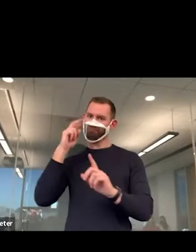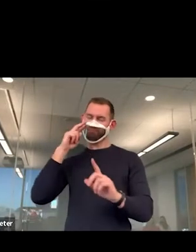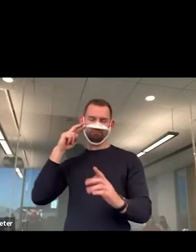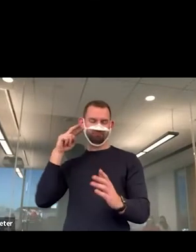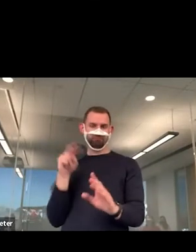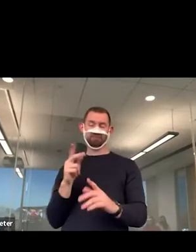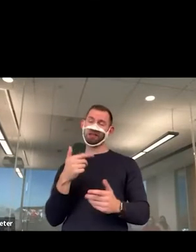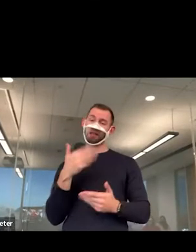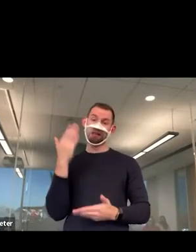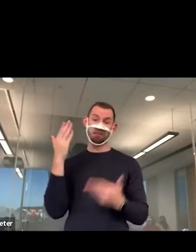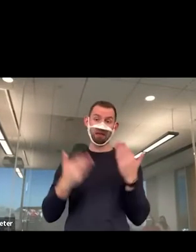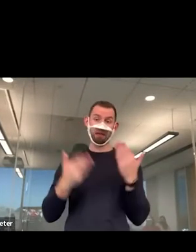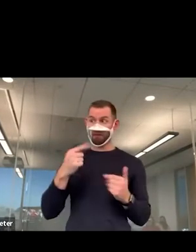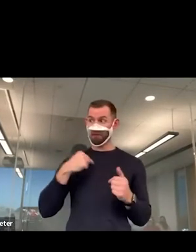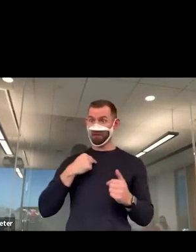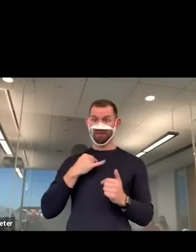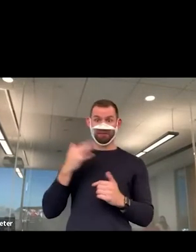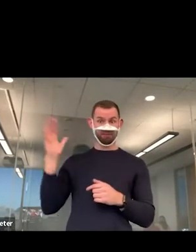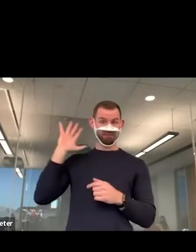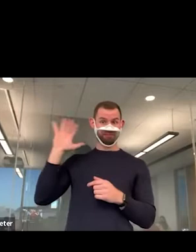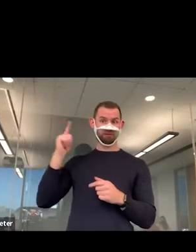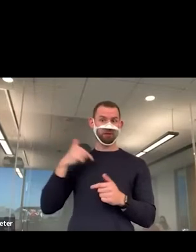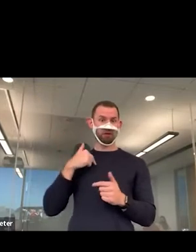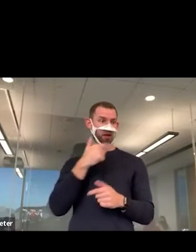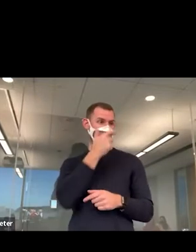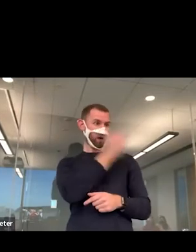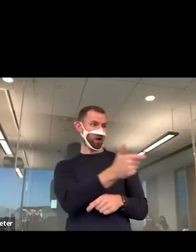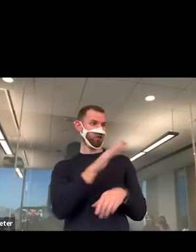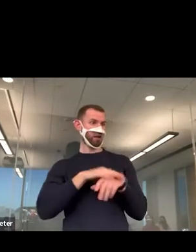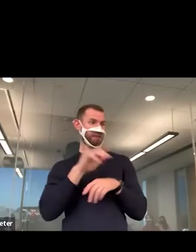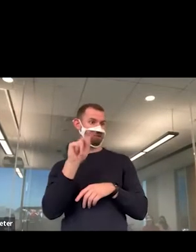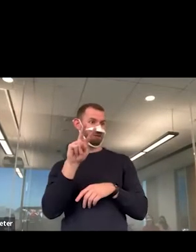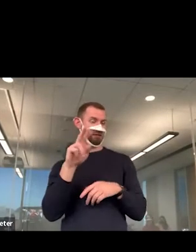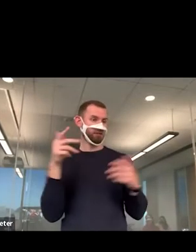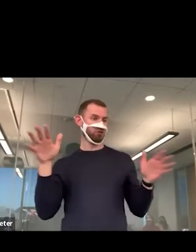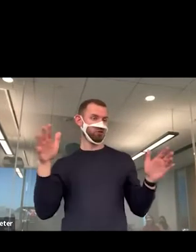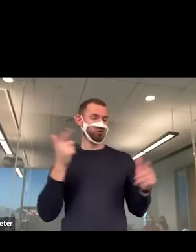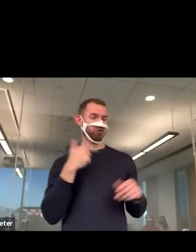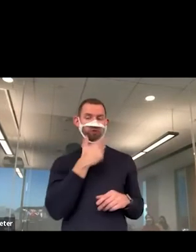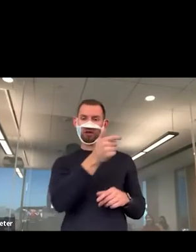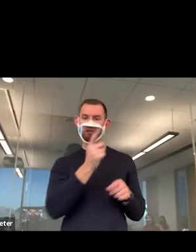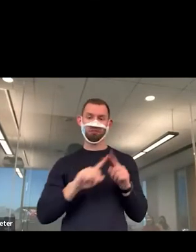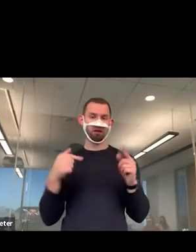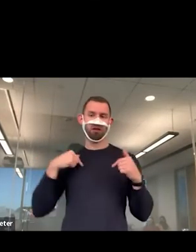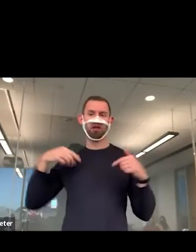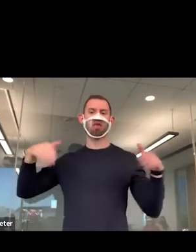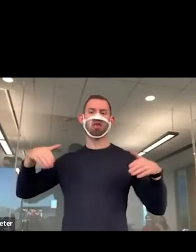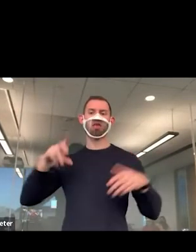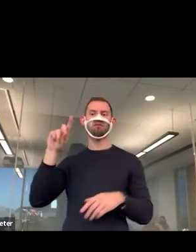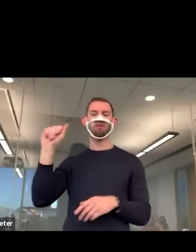i wasn't disabled yet so i guess it didn't interest me or i just didn't pay attention to it i